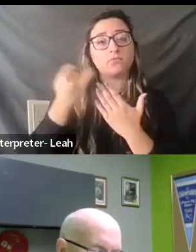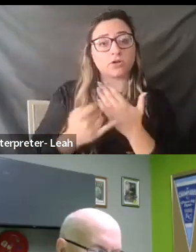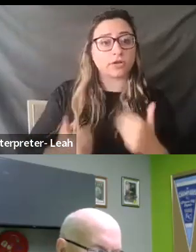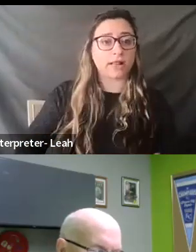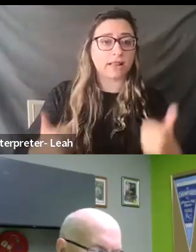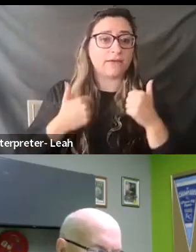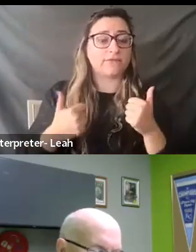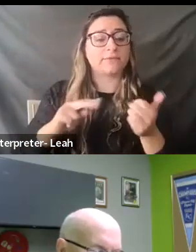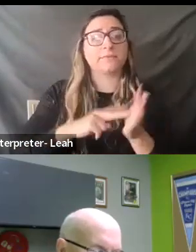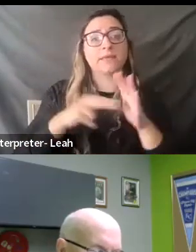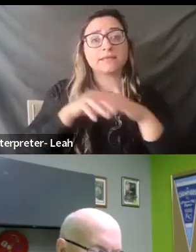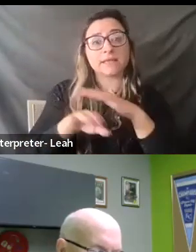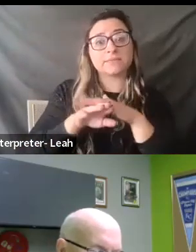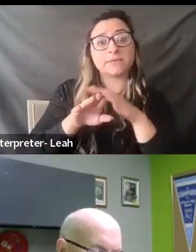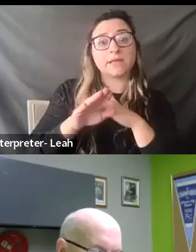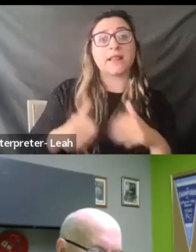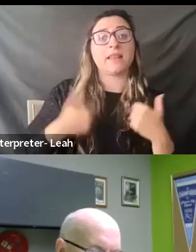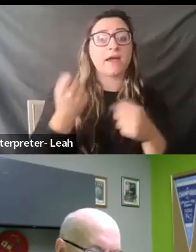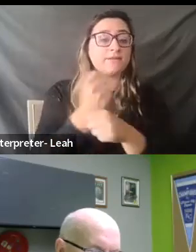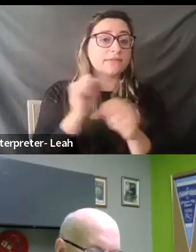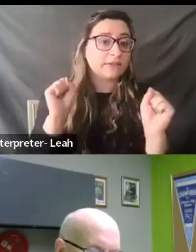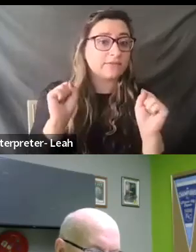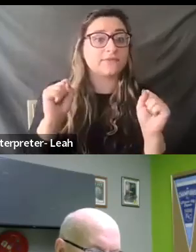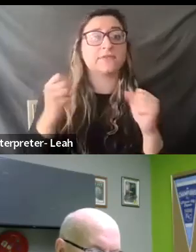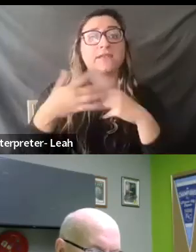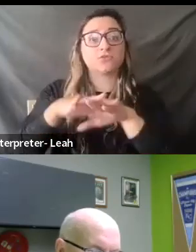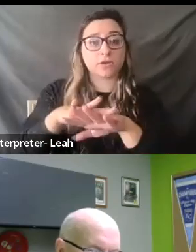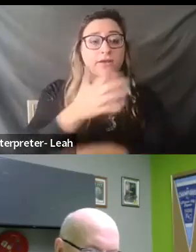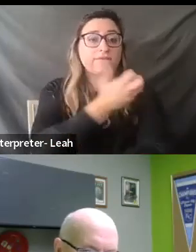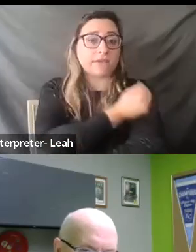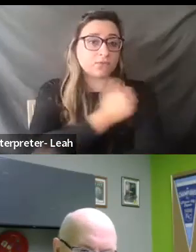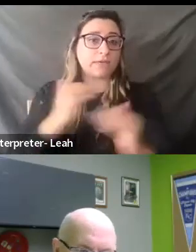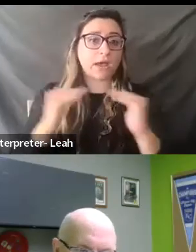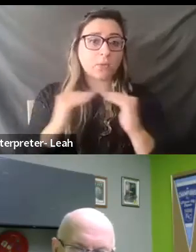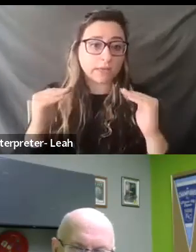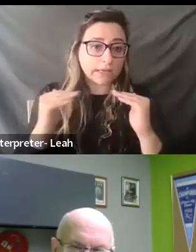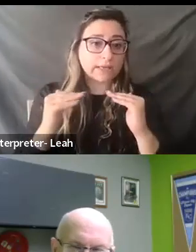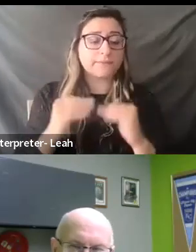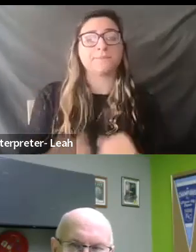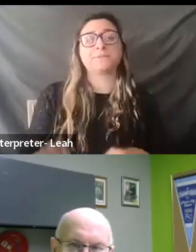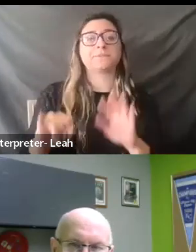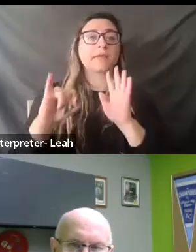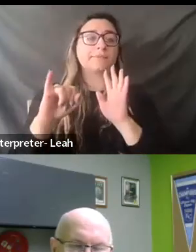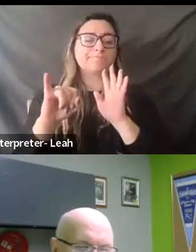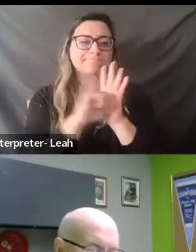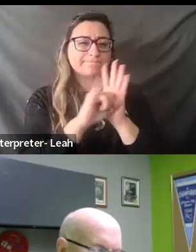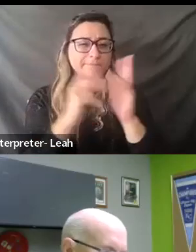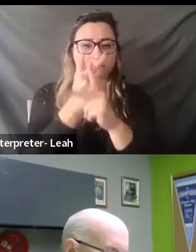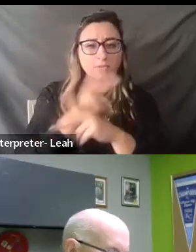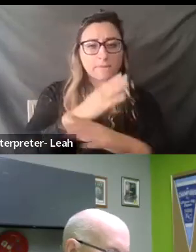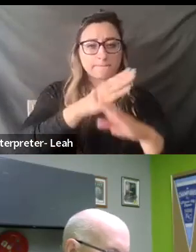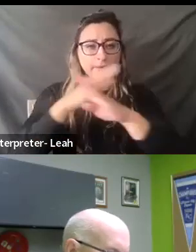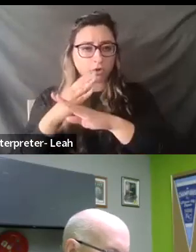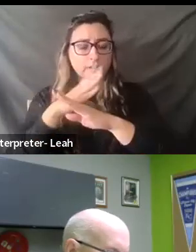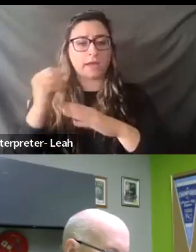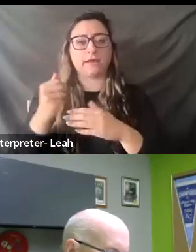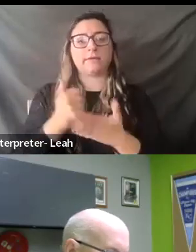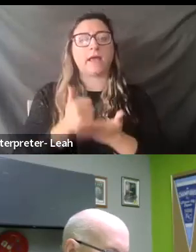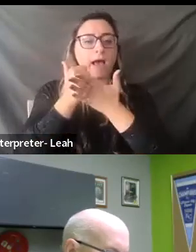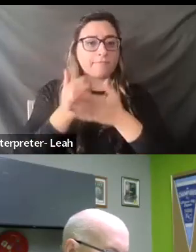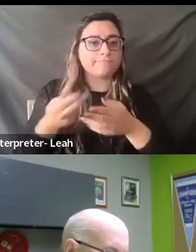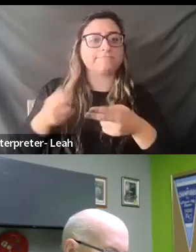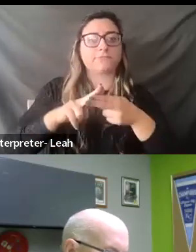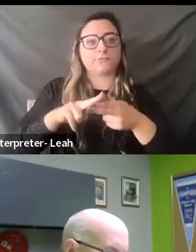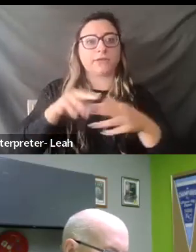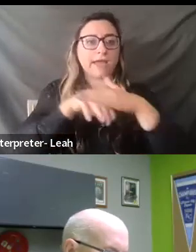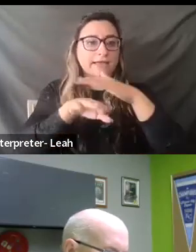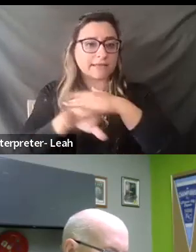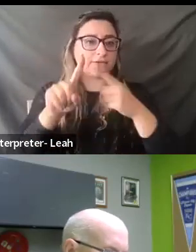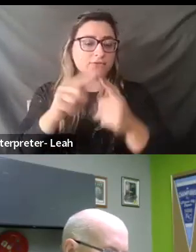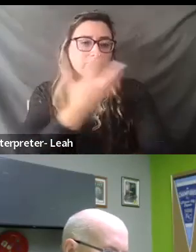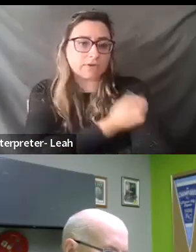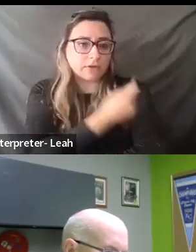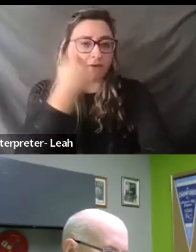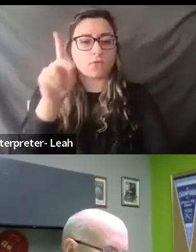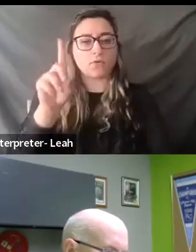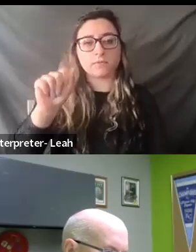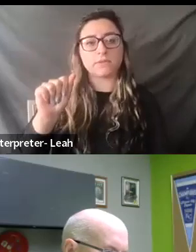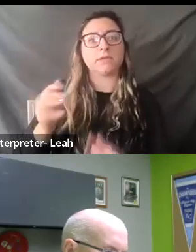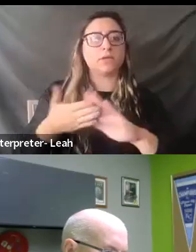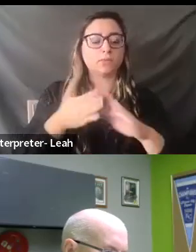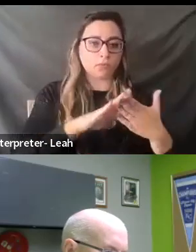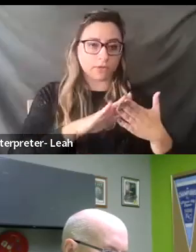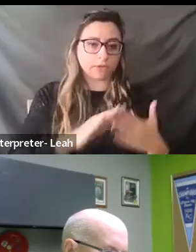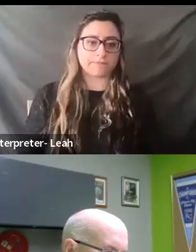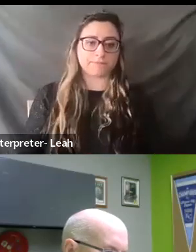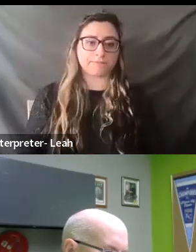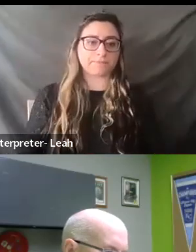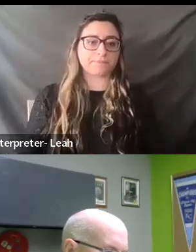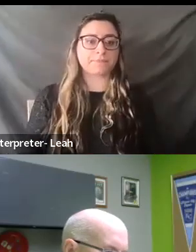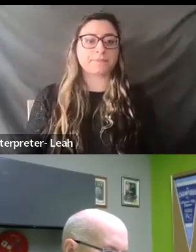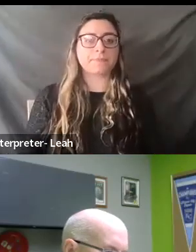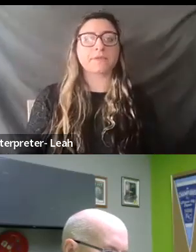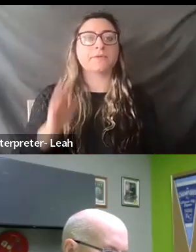And facilitator of today's call.